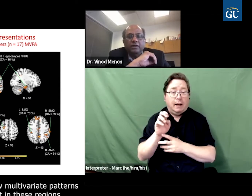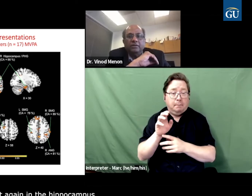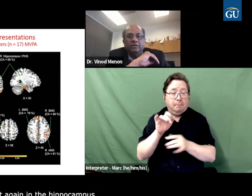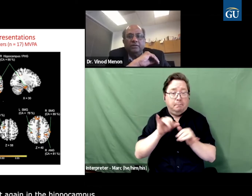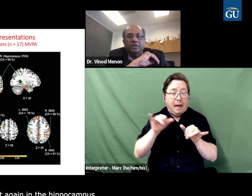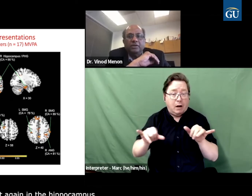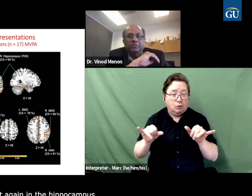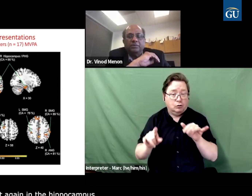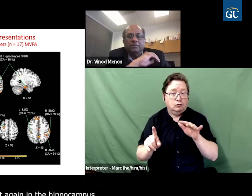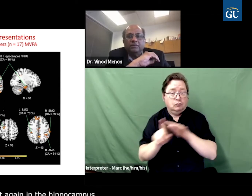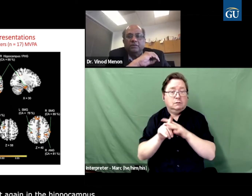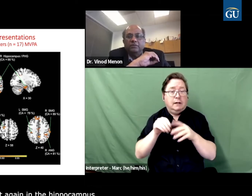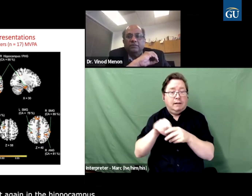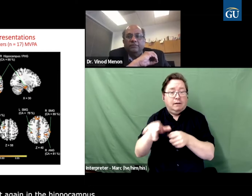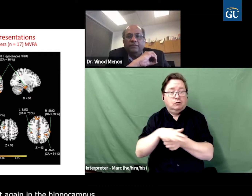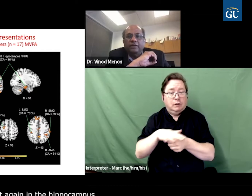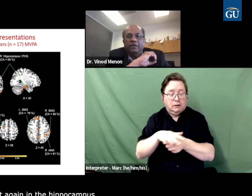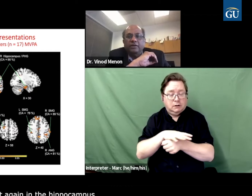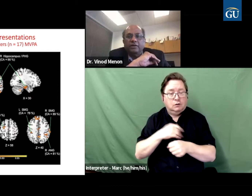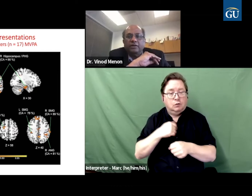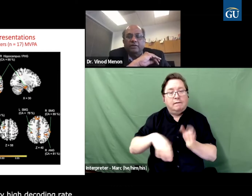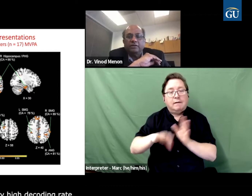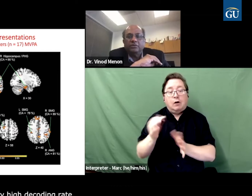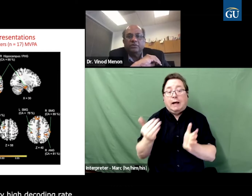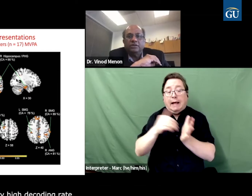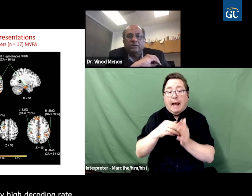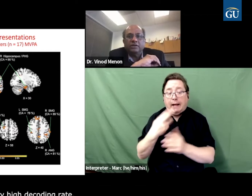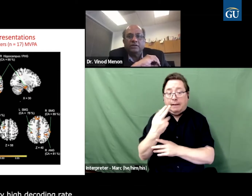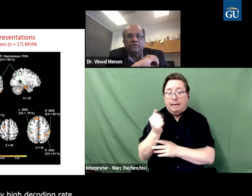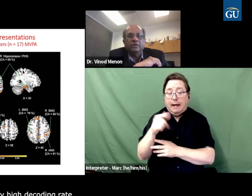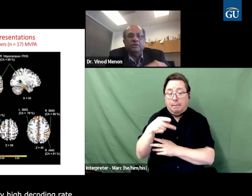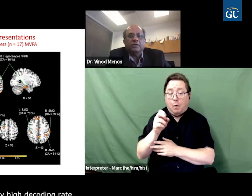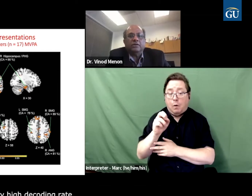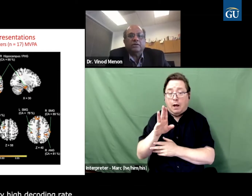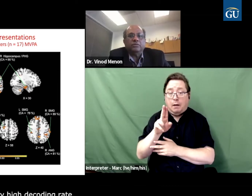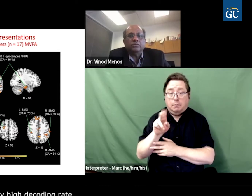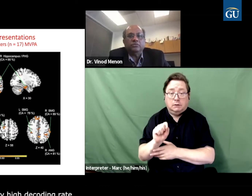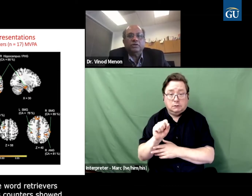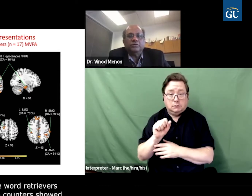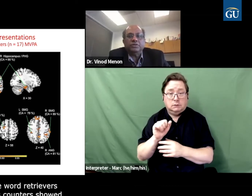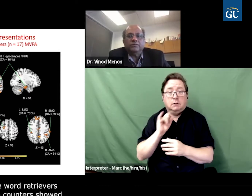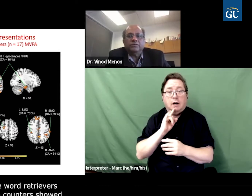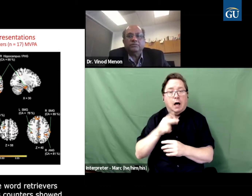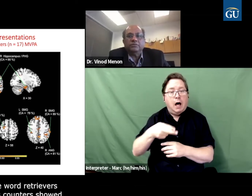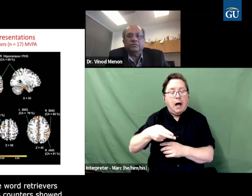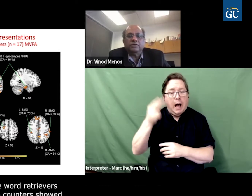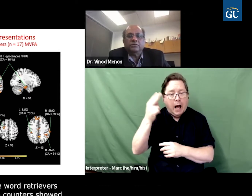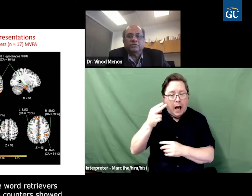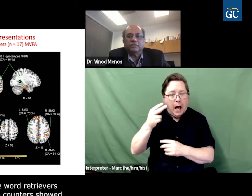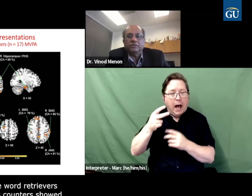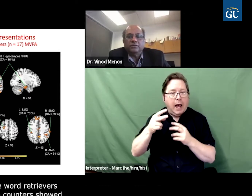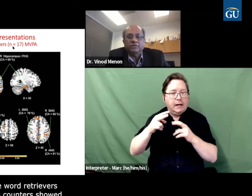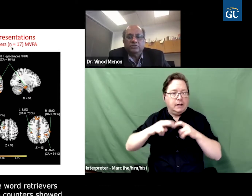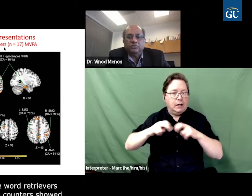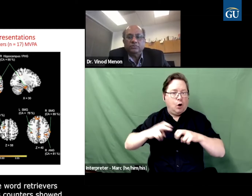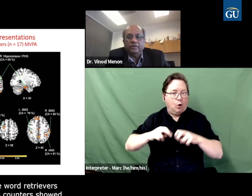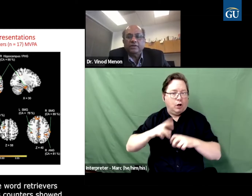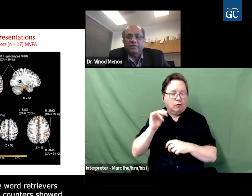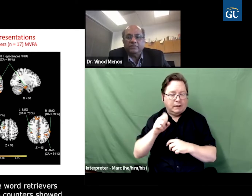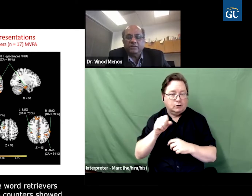we find that again in the hippocampus with a very high decoding rate